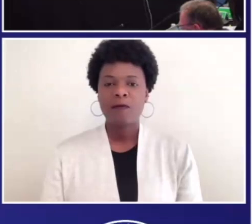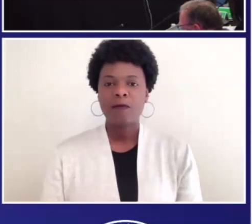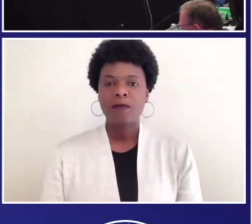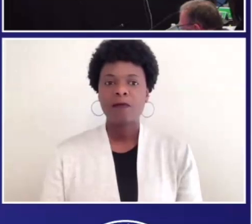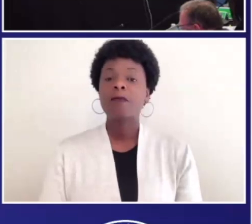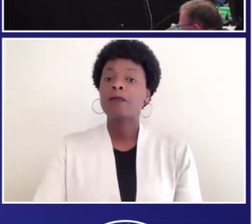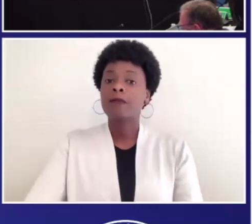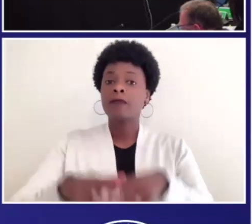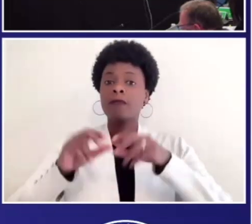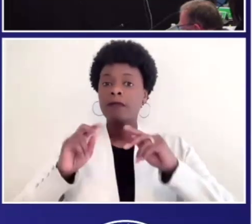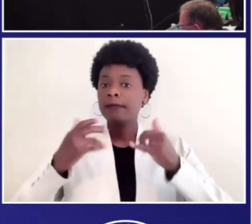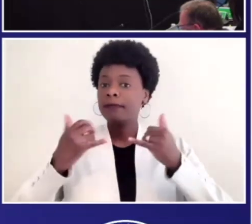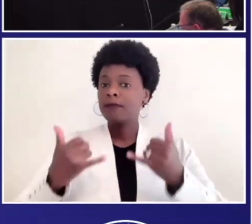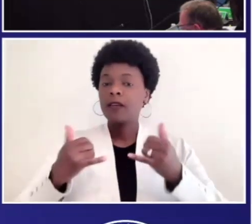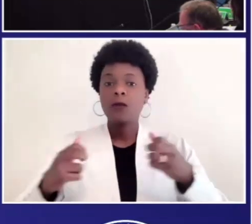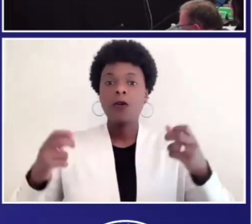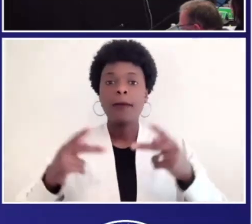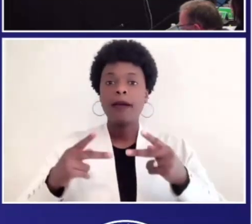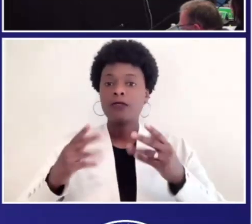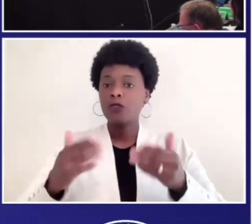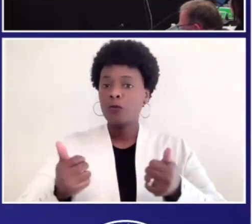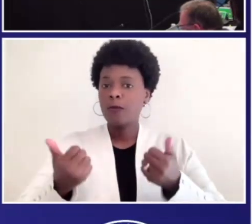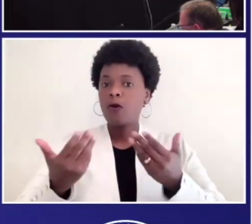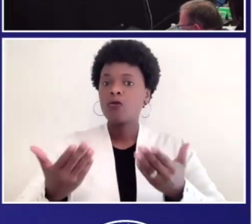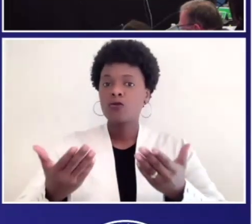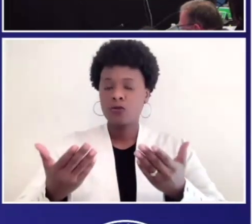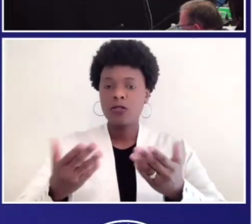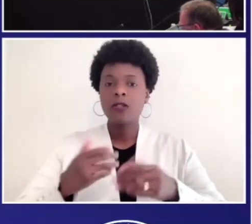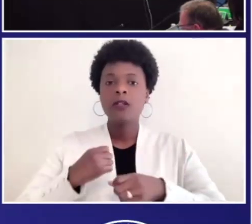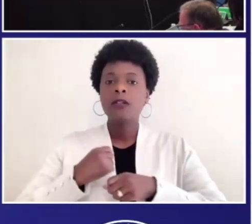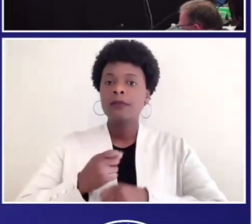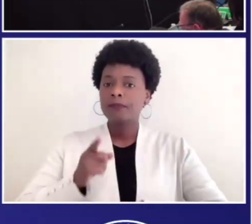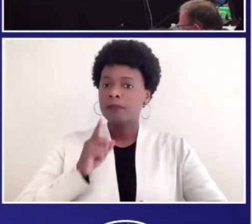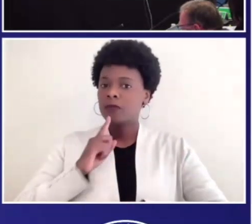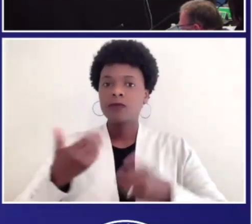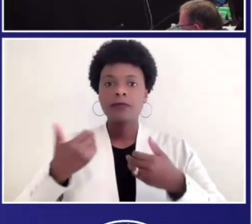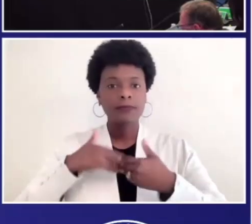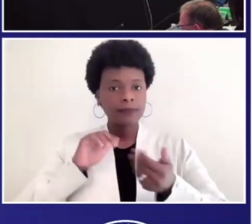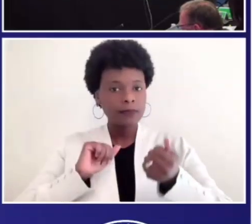All right. We're going to resume back through our proposals quickly just to make sure that we have addressed everything.